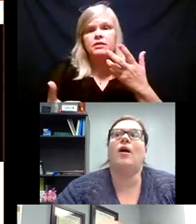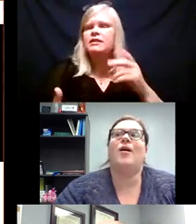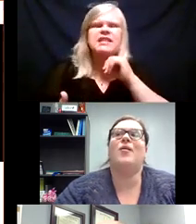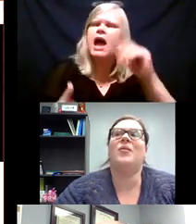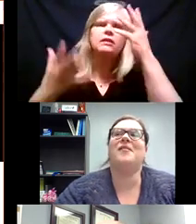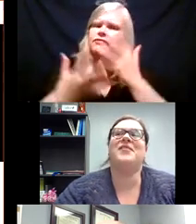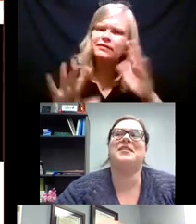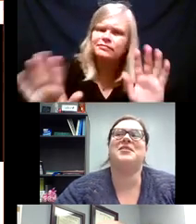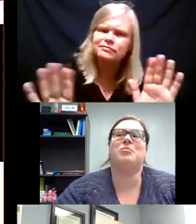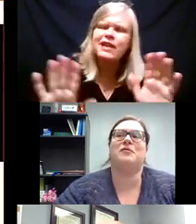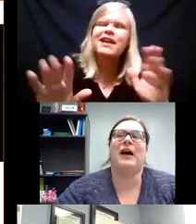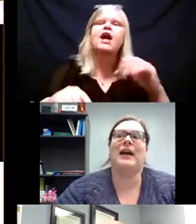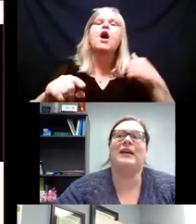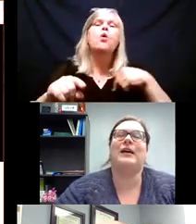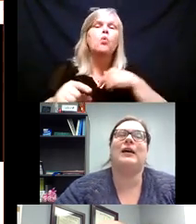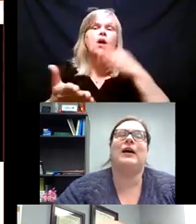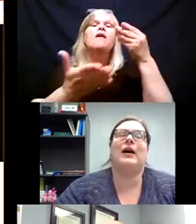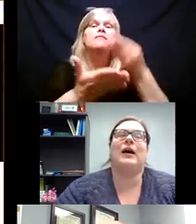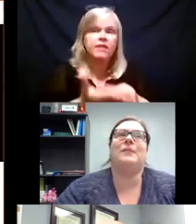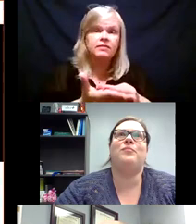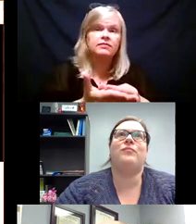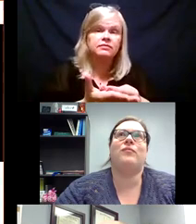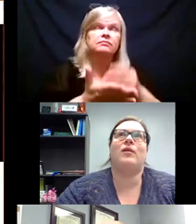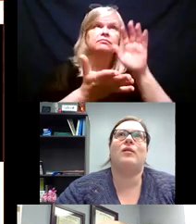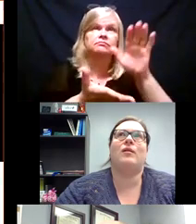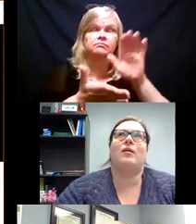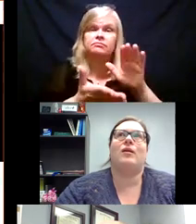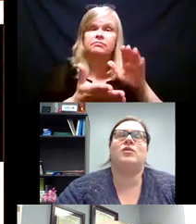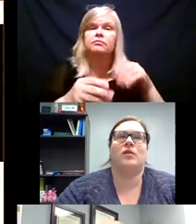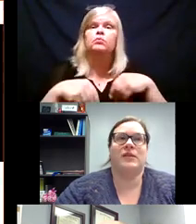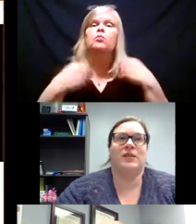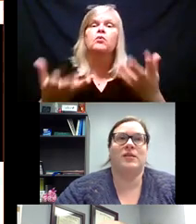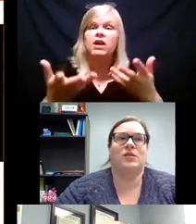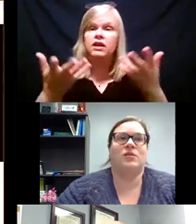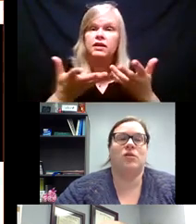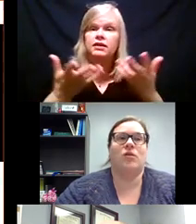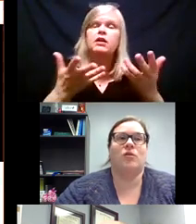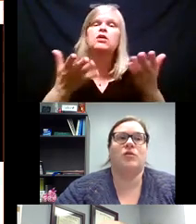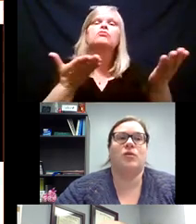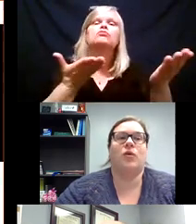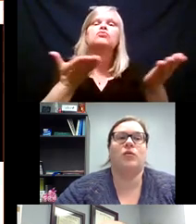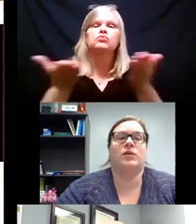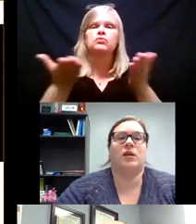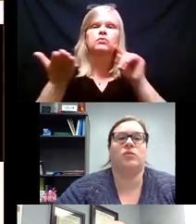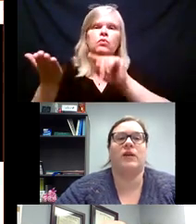WE ARE FUNDED TO PROVIDE SERVICES TO THOSE WHOSE SEXUAL